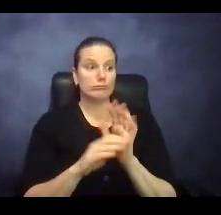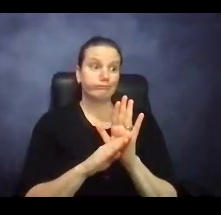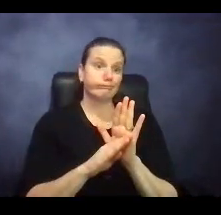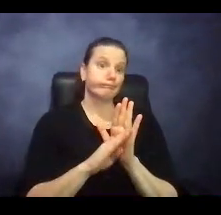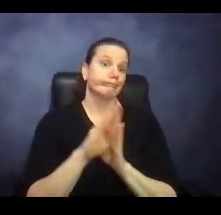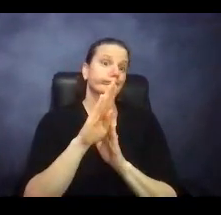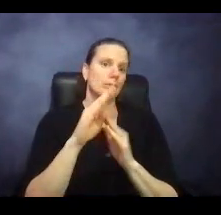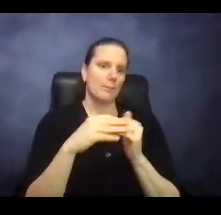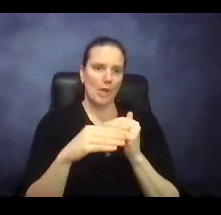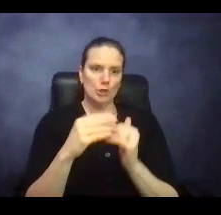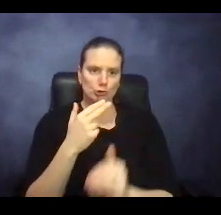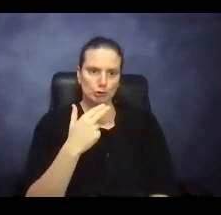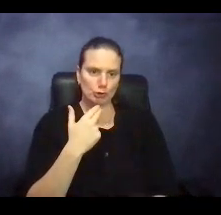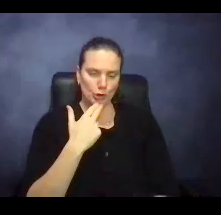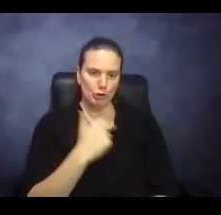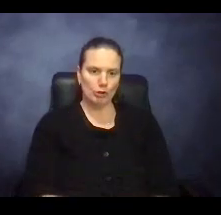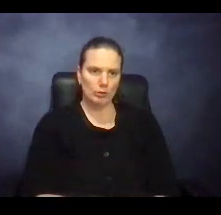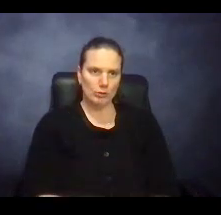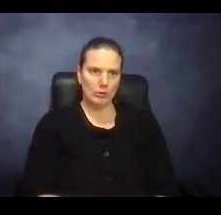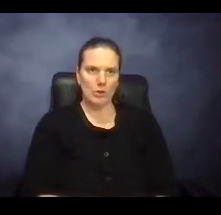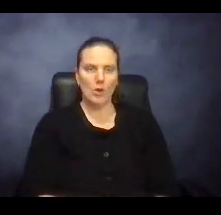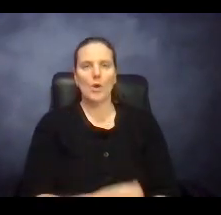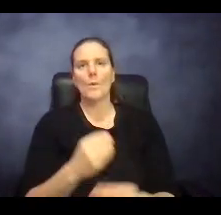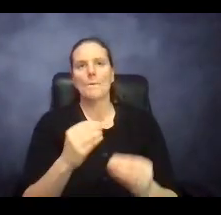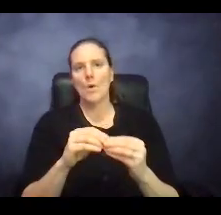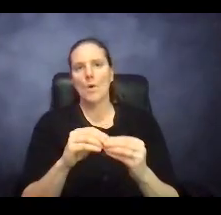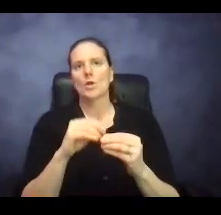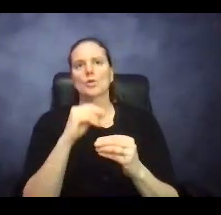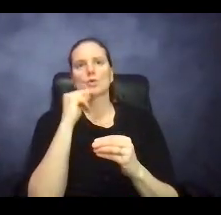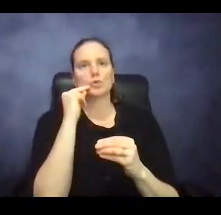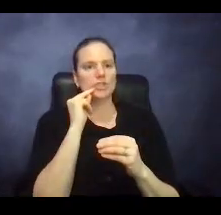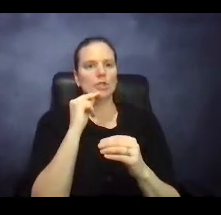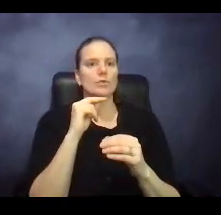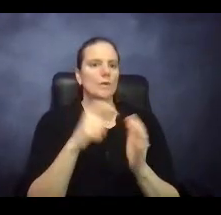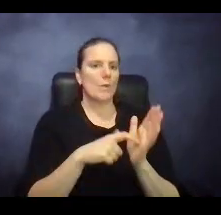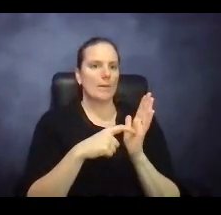So we have more nutrition requirements to keep our brains going and to keep our nervous systems going